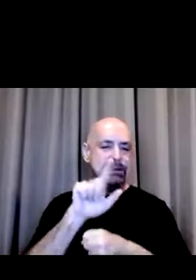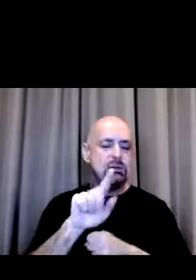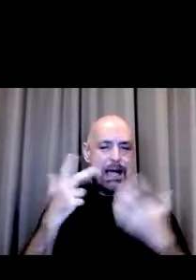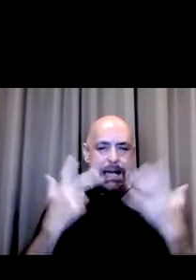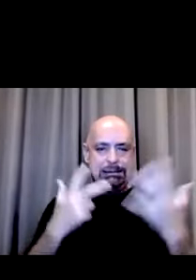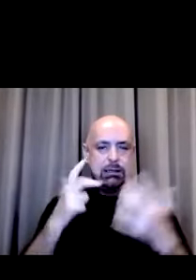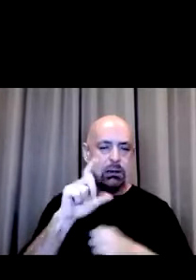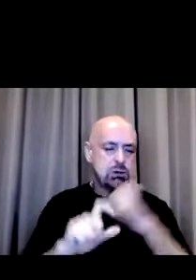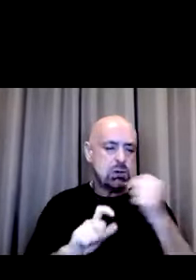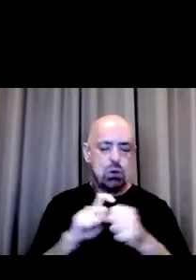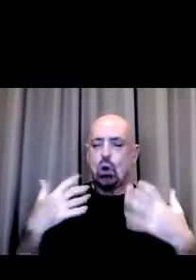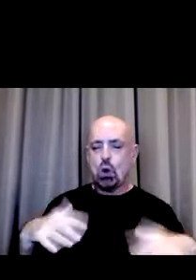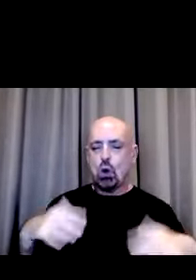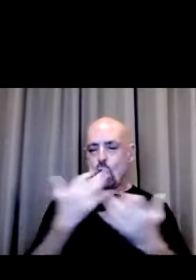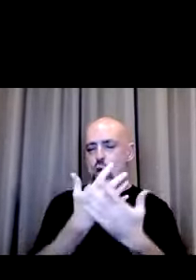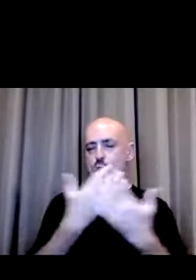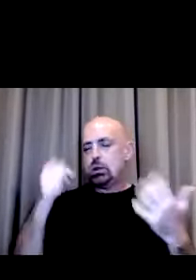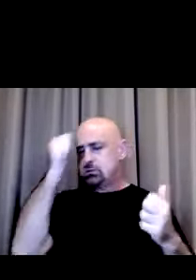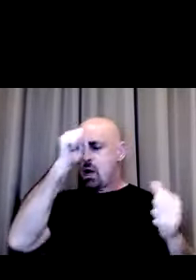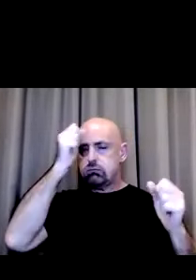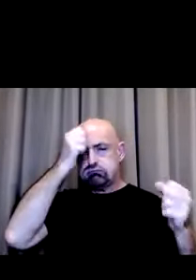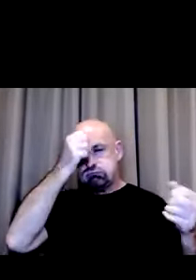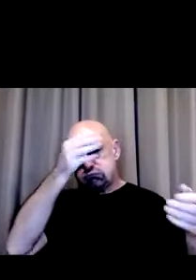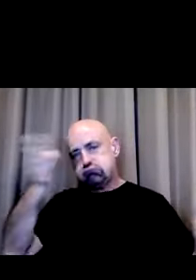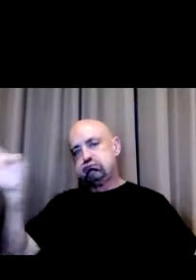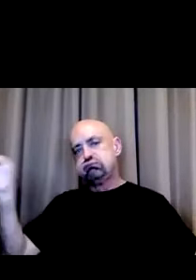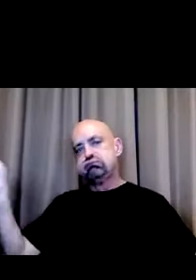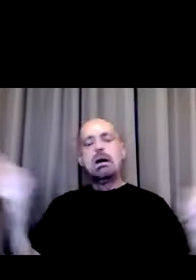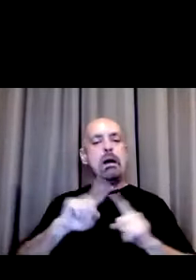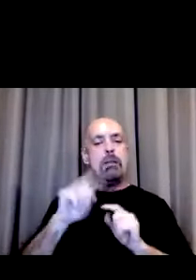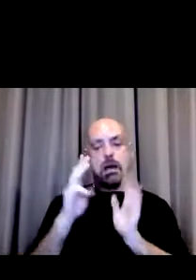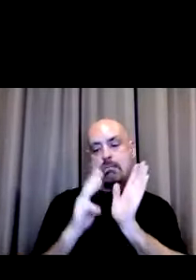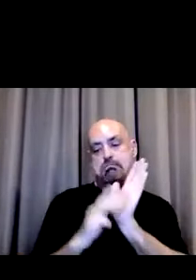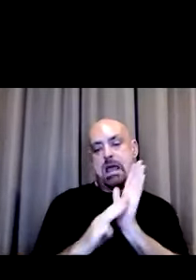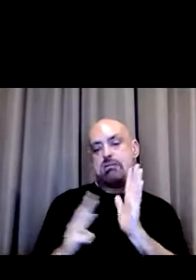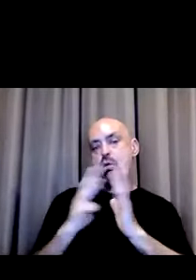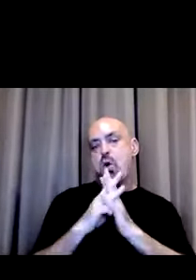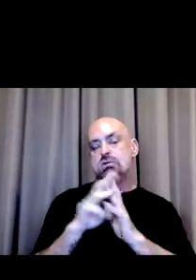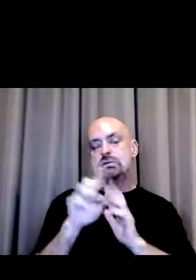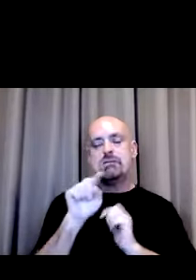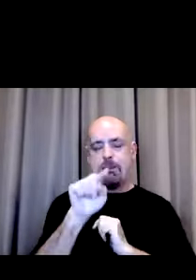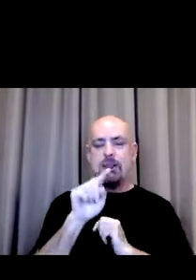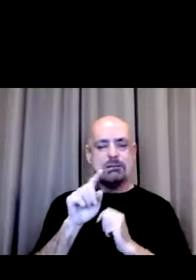now and it's my great honour to hand over to you Amartya